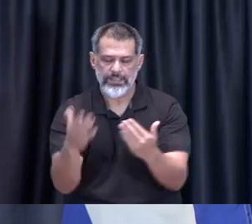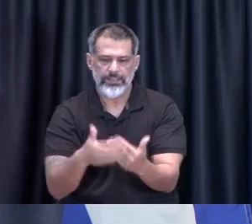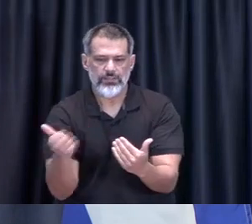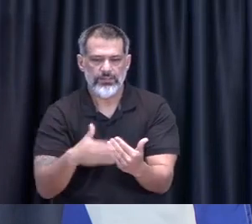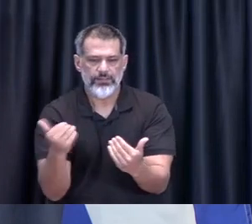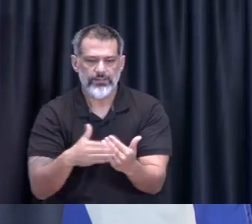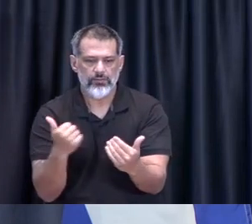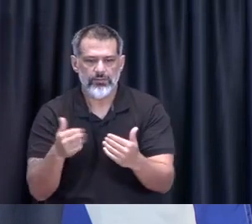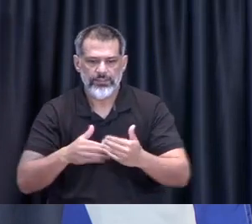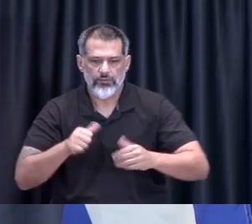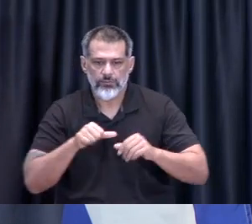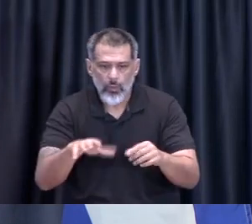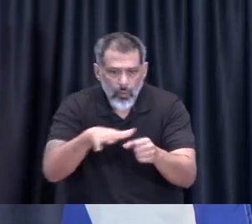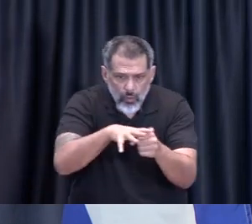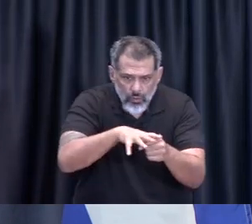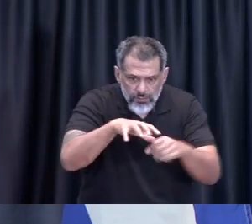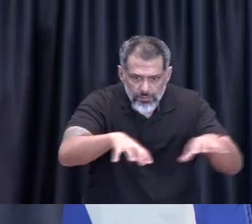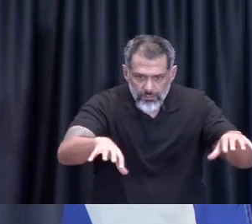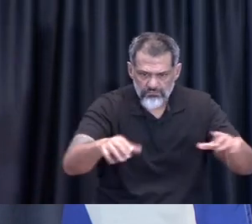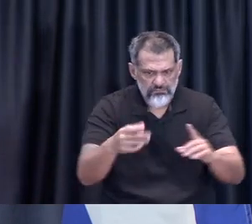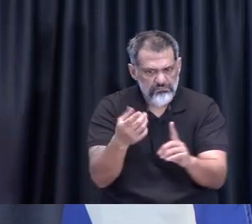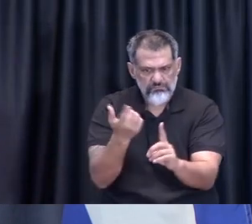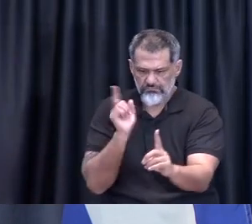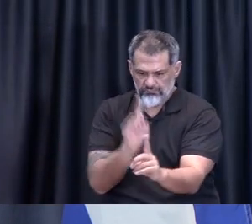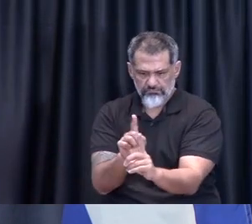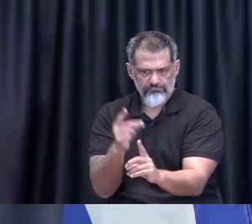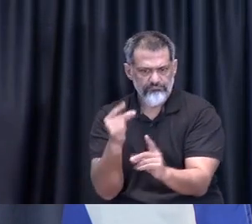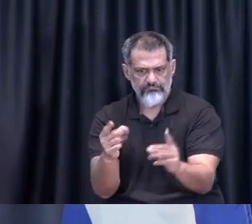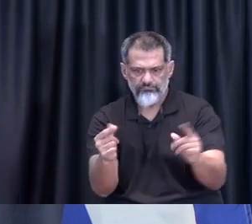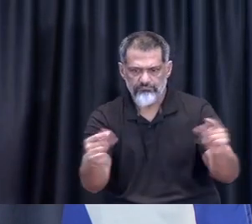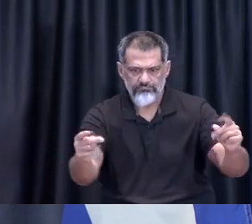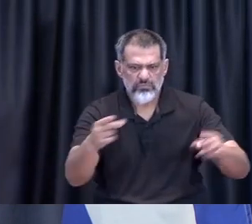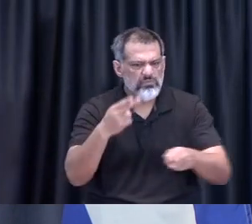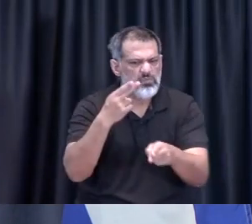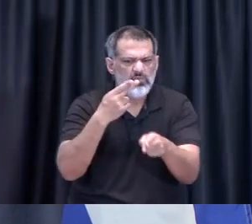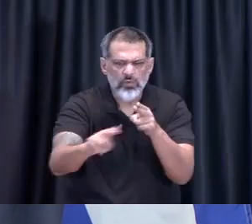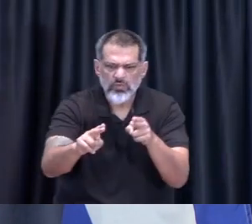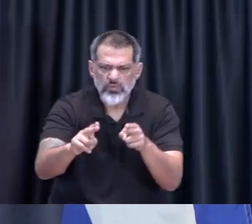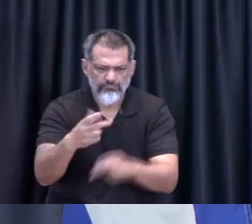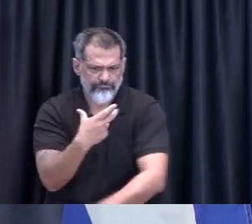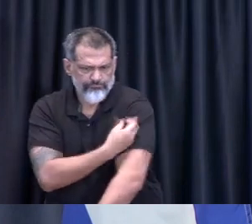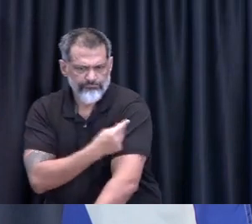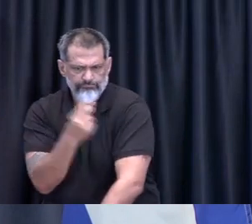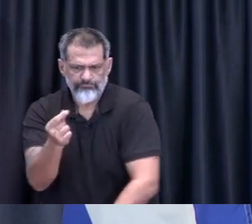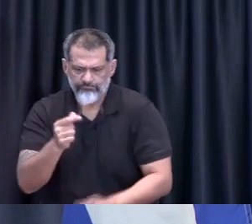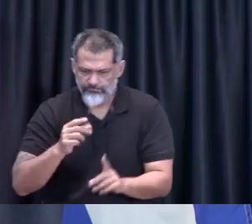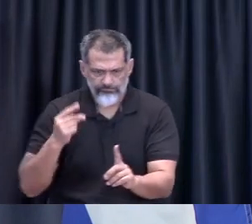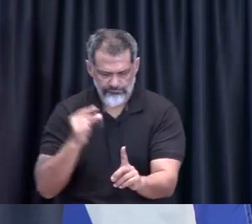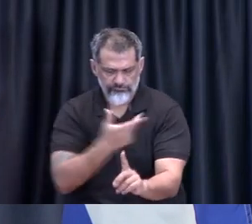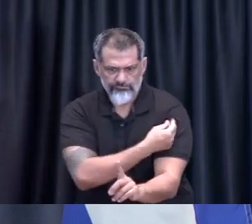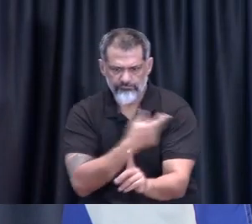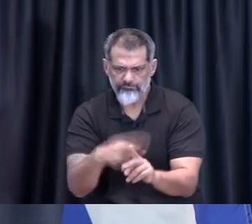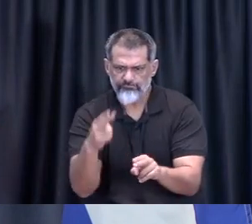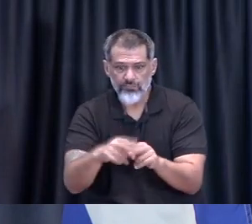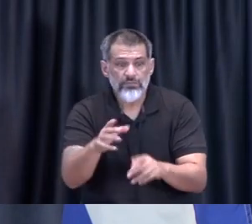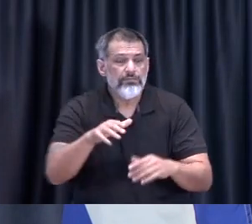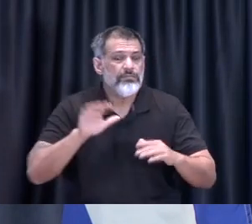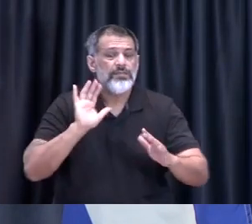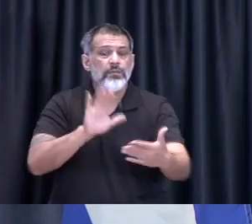of location and in terms of time. So that's exactly the approach that we have taken throughout the vaccination campaign and the kind